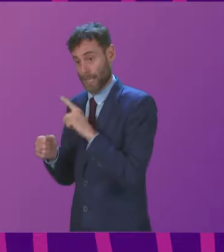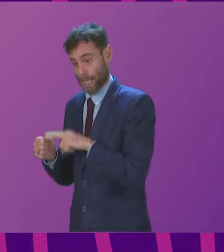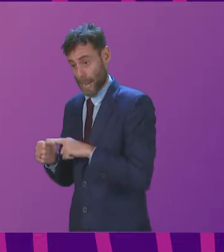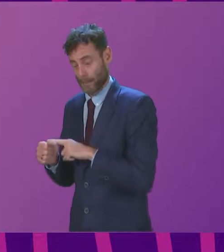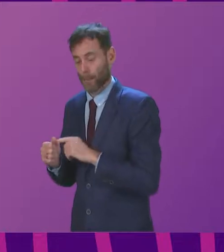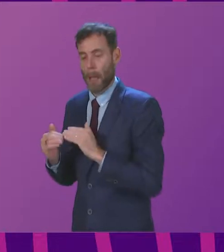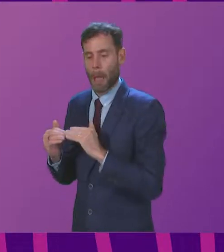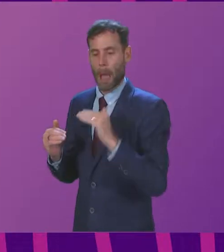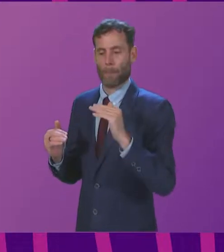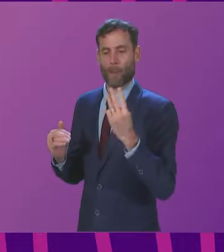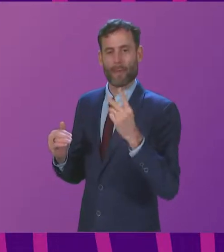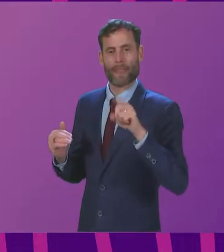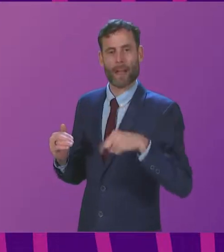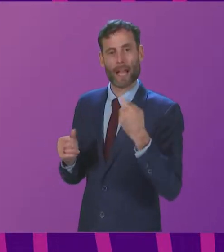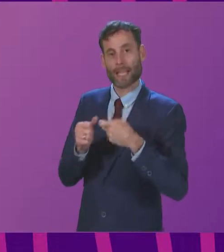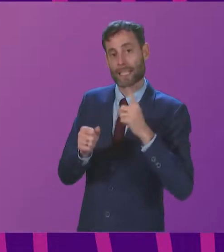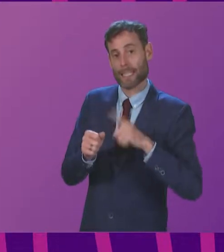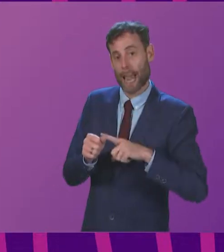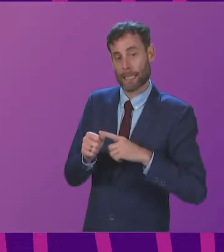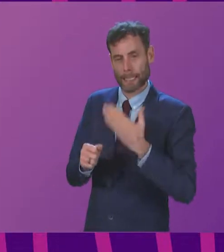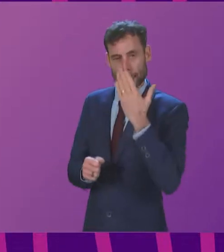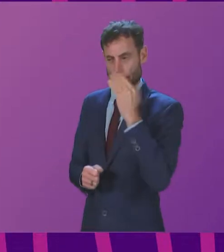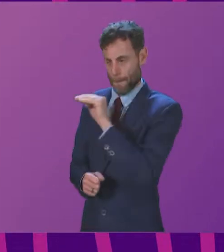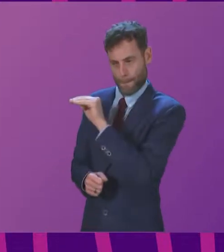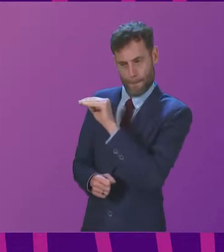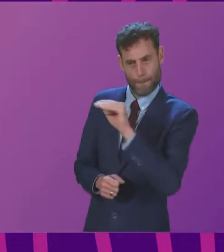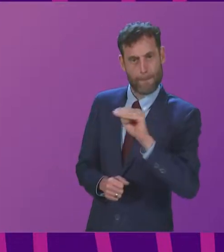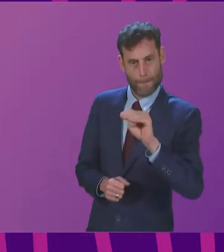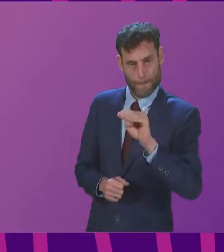Since then, the situation appears to have stabilised again. In the past seven days,